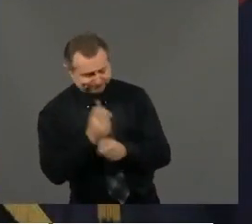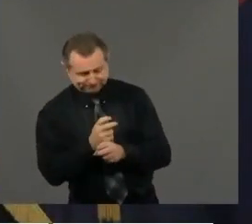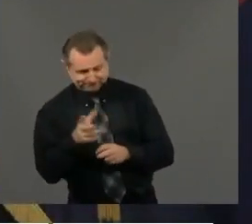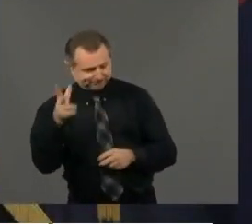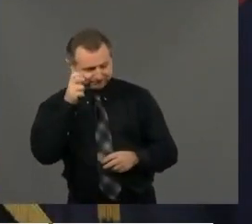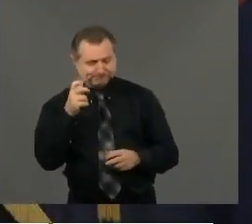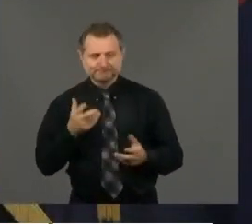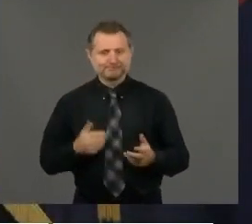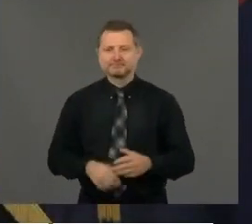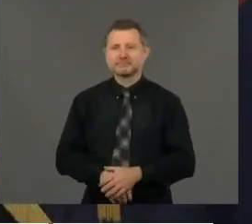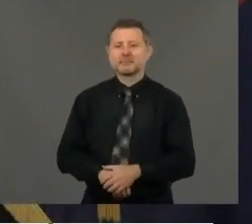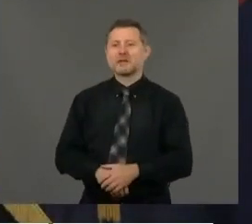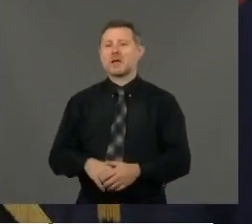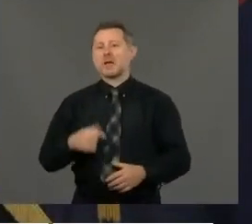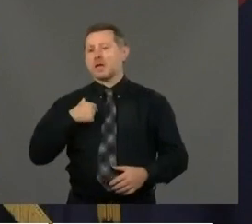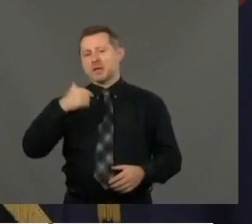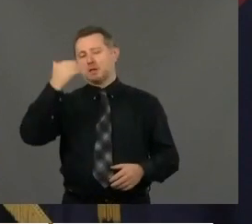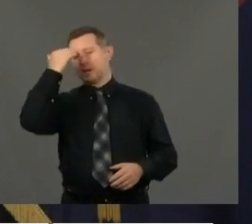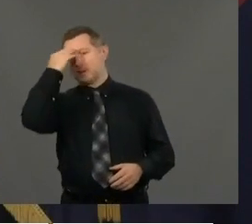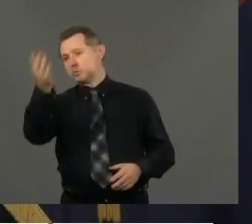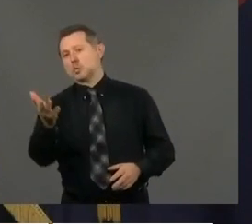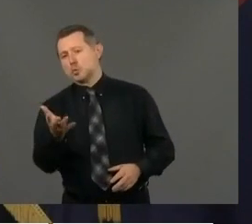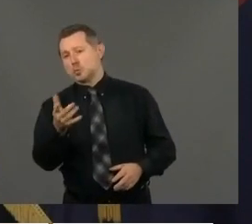MAKING SURE KIDS ARE THE SAME PAGES WHEN LEARNING, EITHER IN